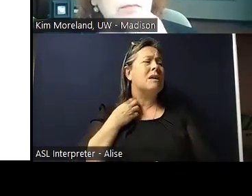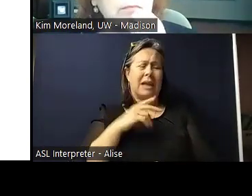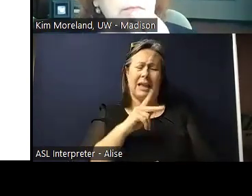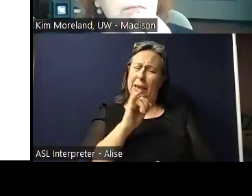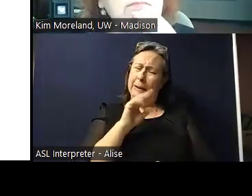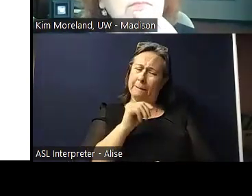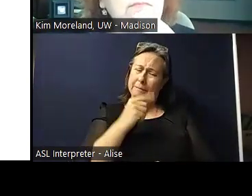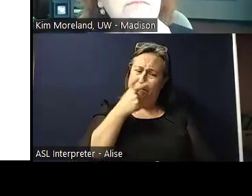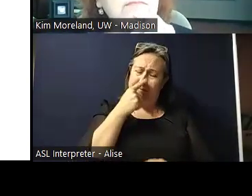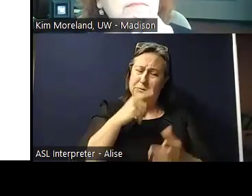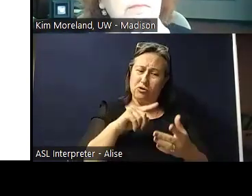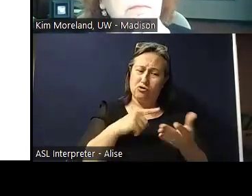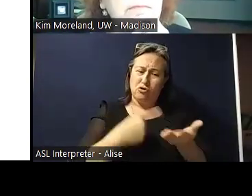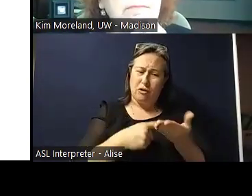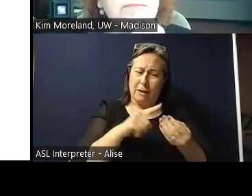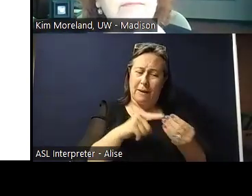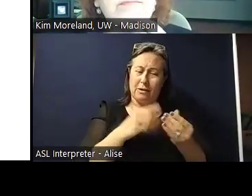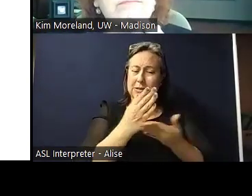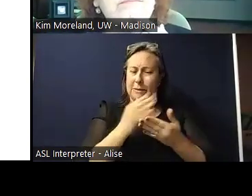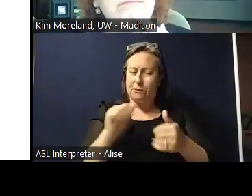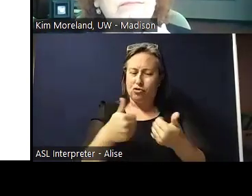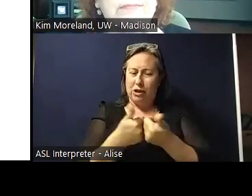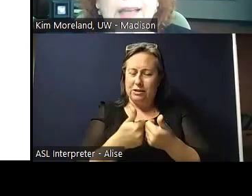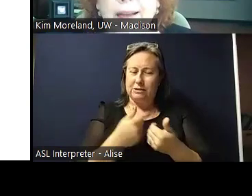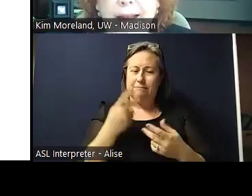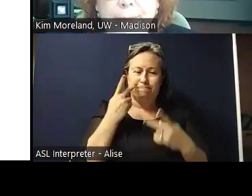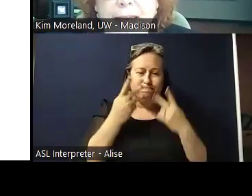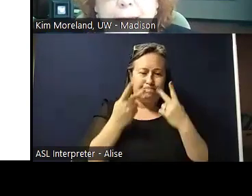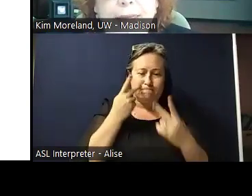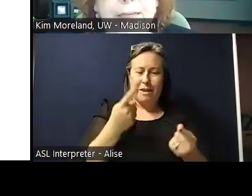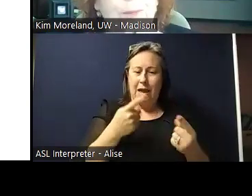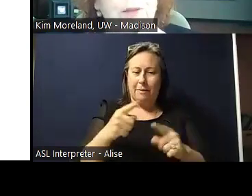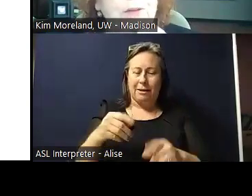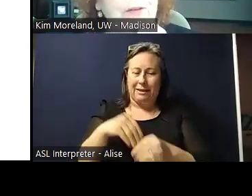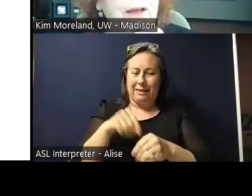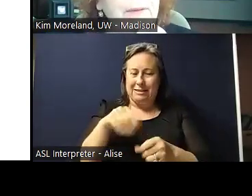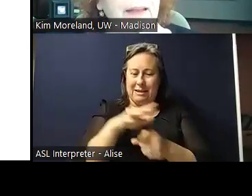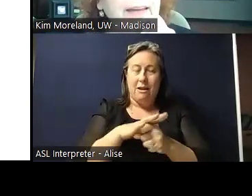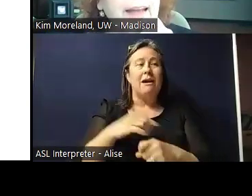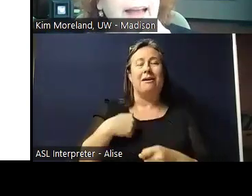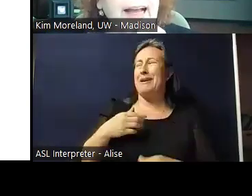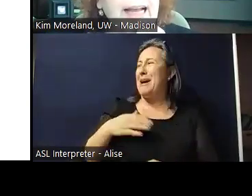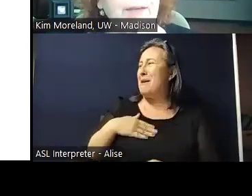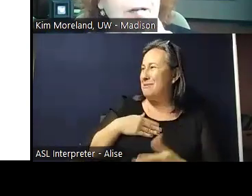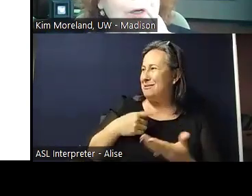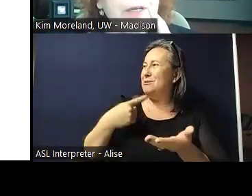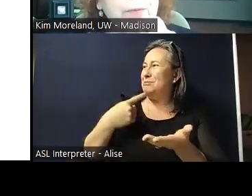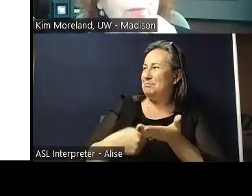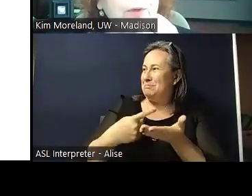some of the challenges we see in this area? Kim Moreland: I'm happy to open this topic, and I'm going to open it with one